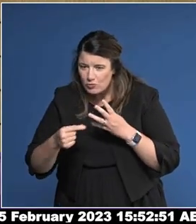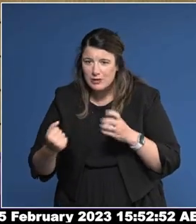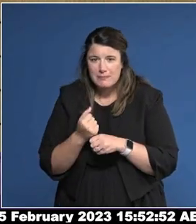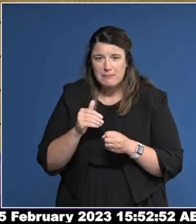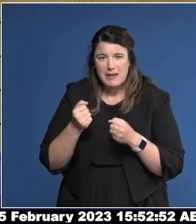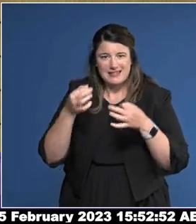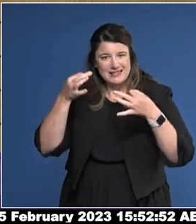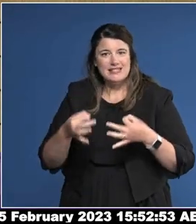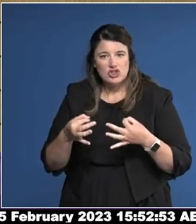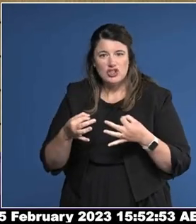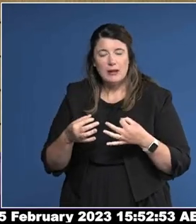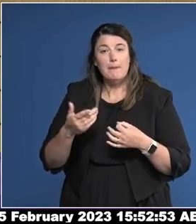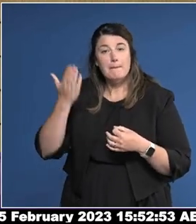decision-making into supported decision-making.